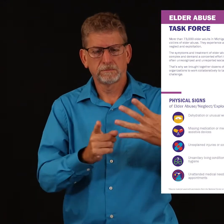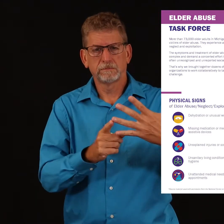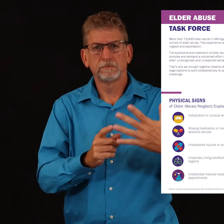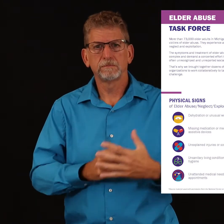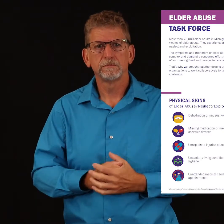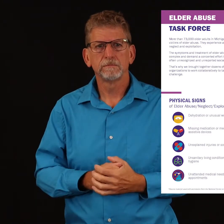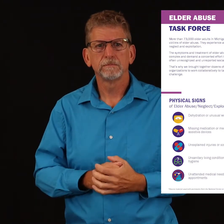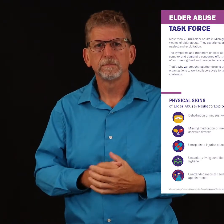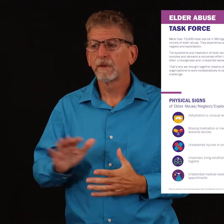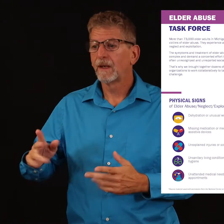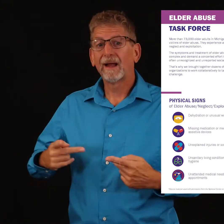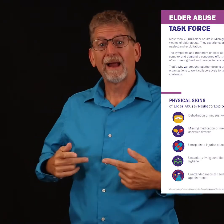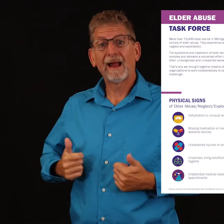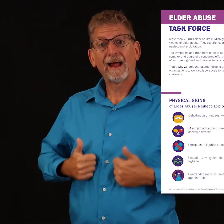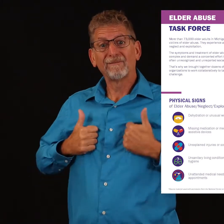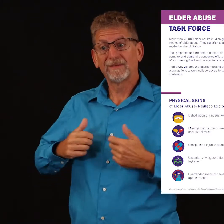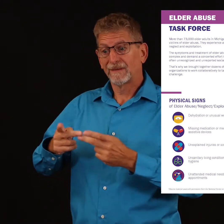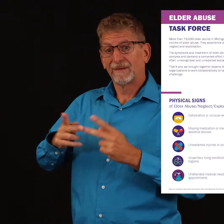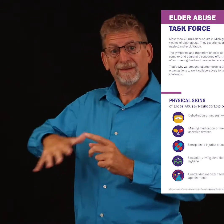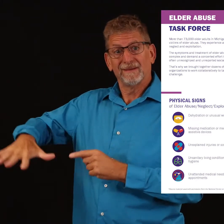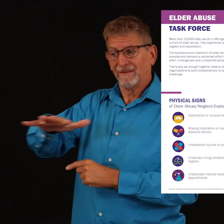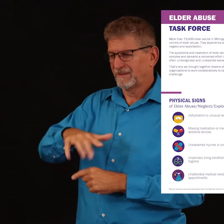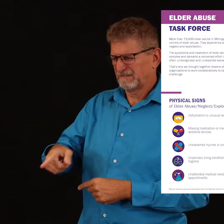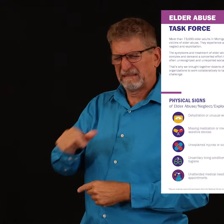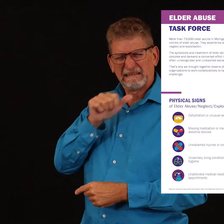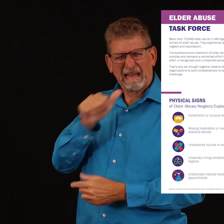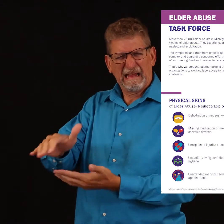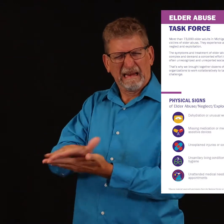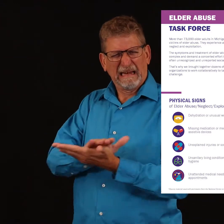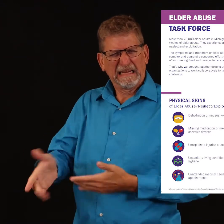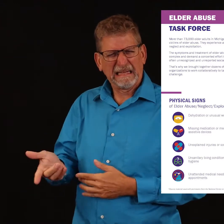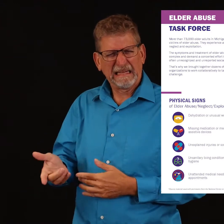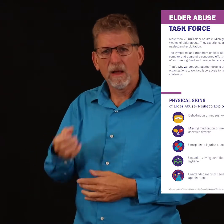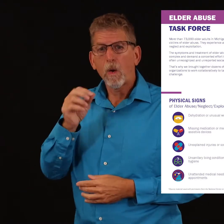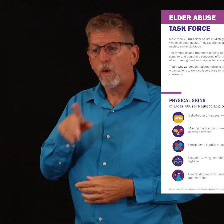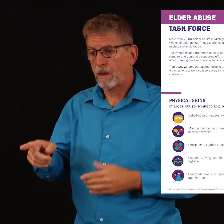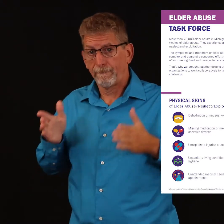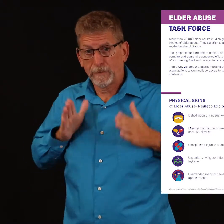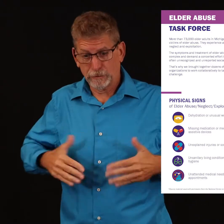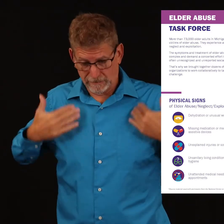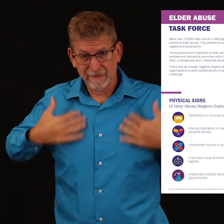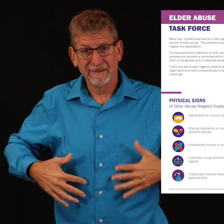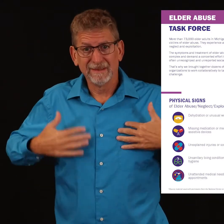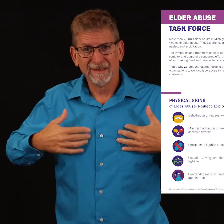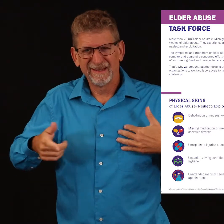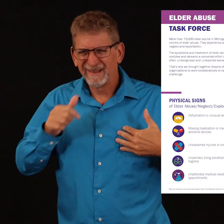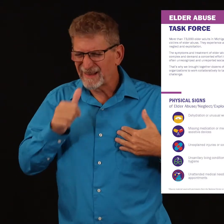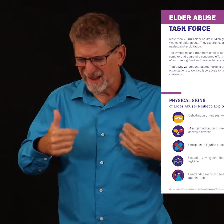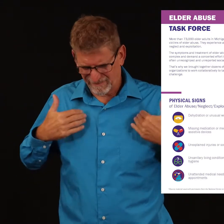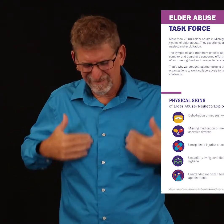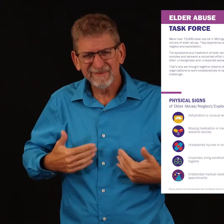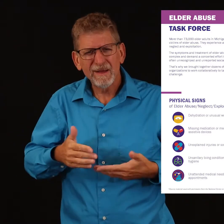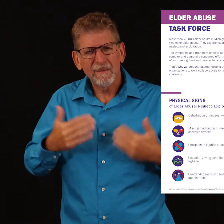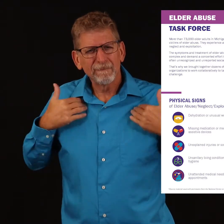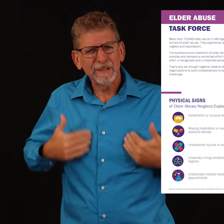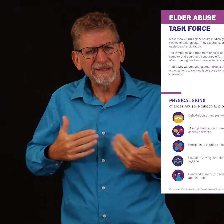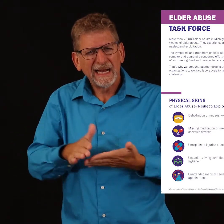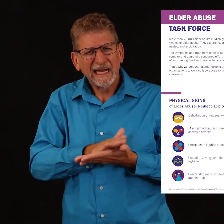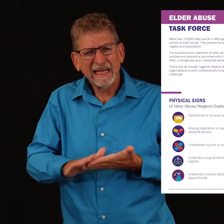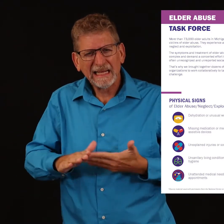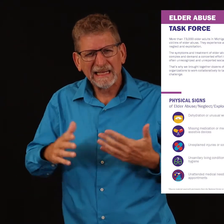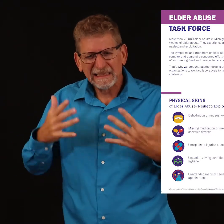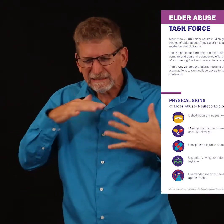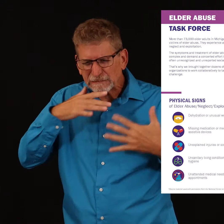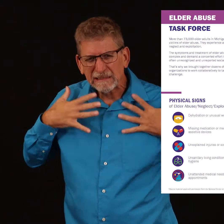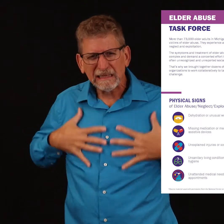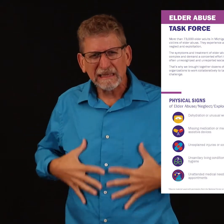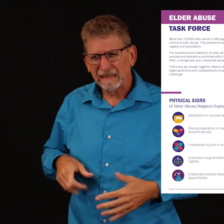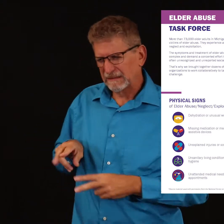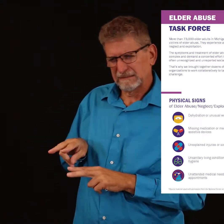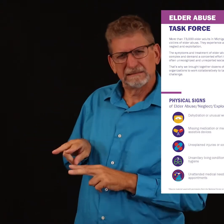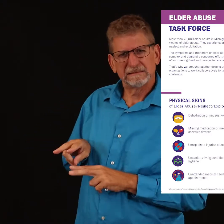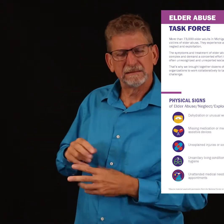Unsanitary living conditions or poor personal cleanliness